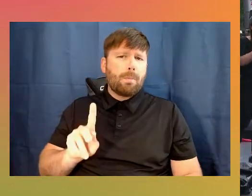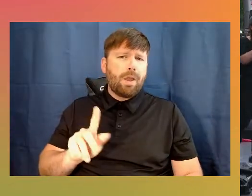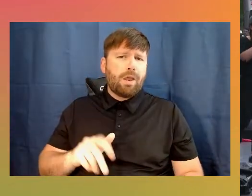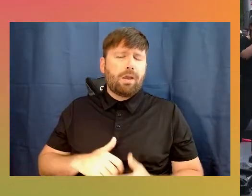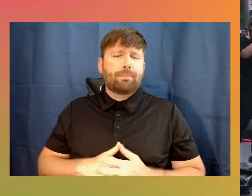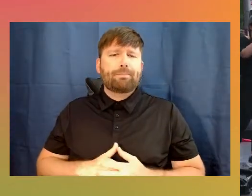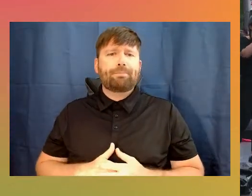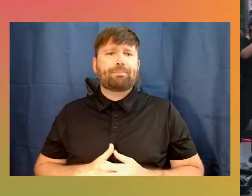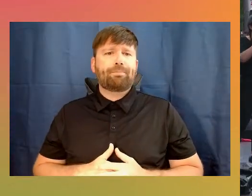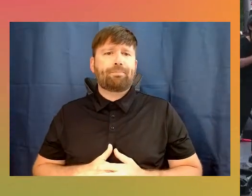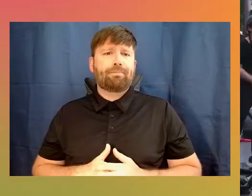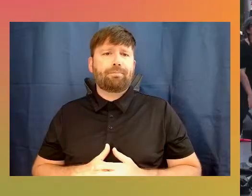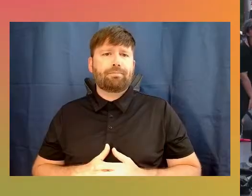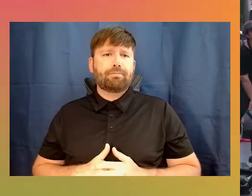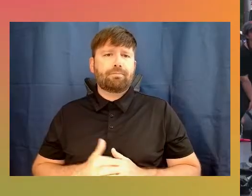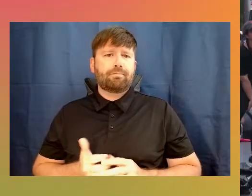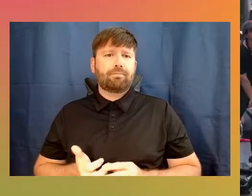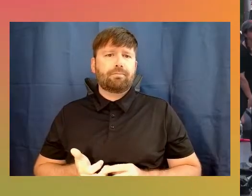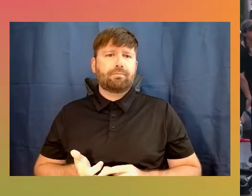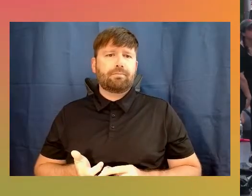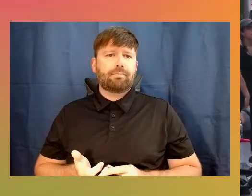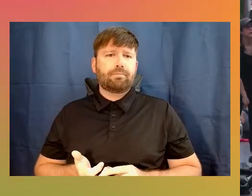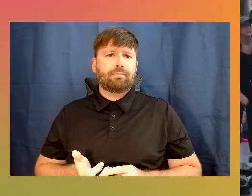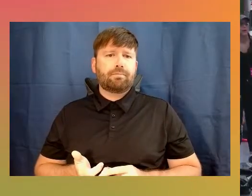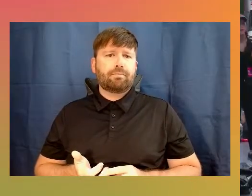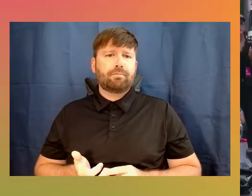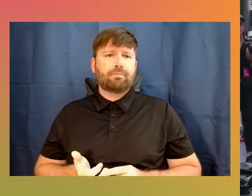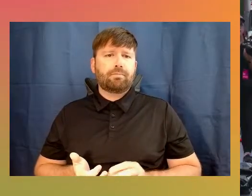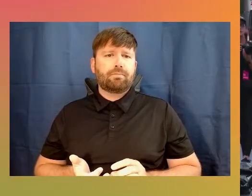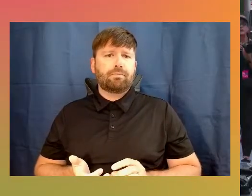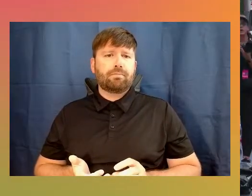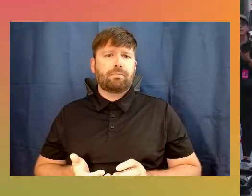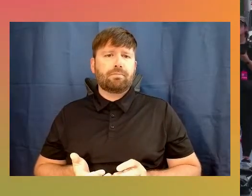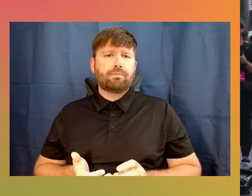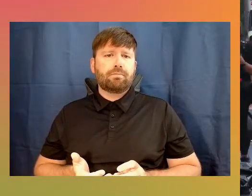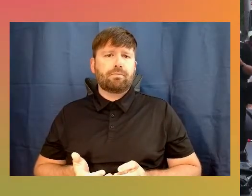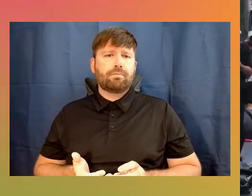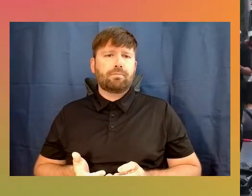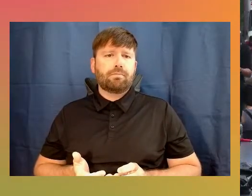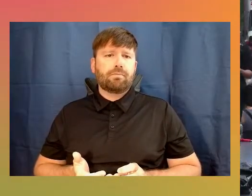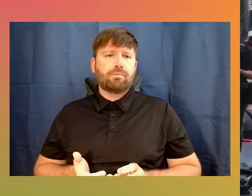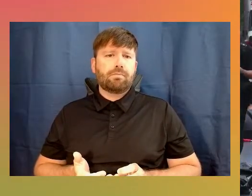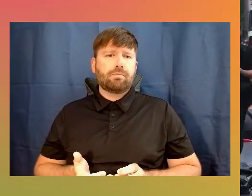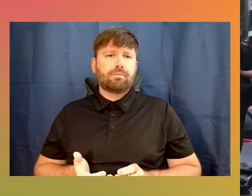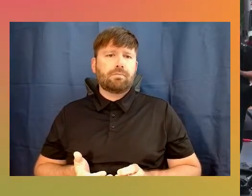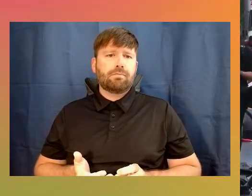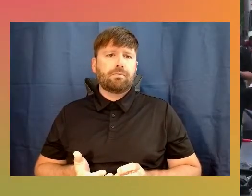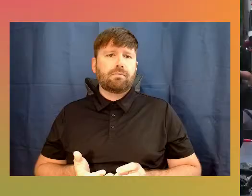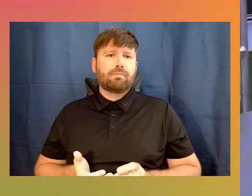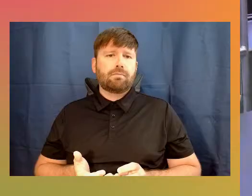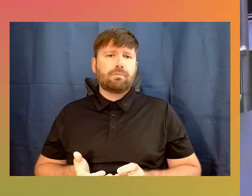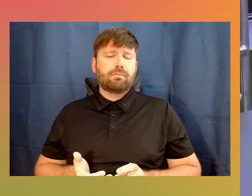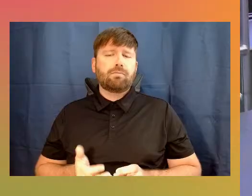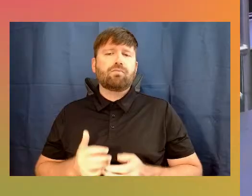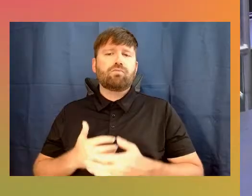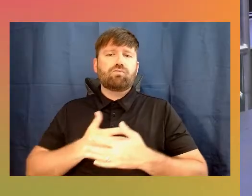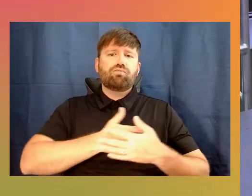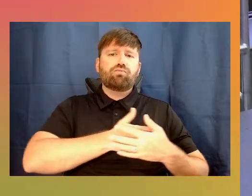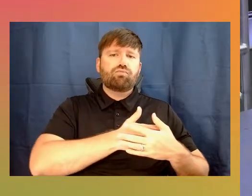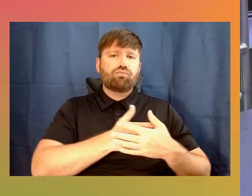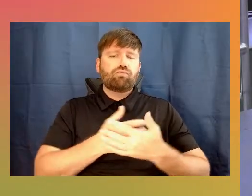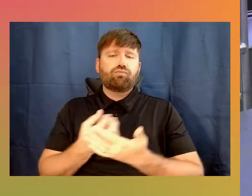SIDE, MASSAGING THE LOW BACK